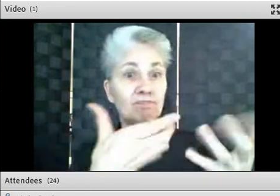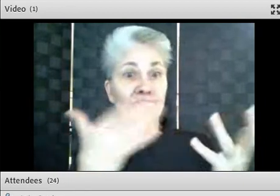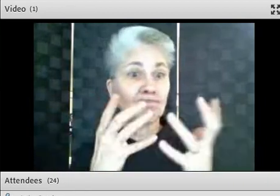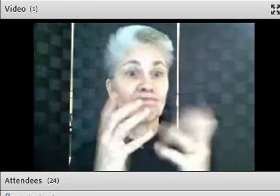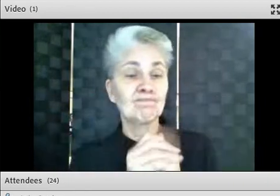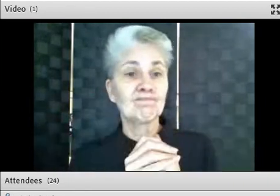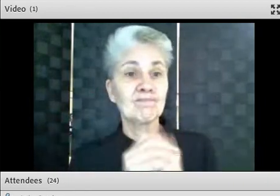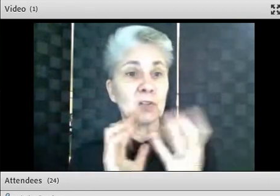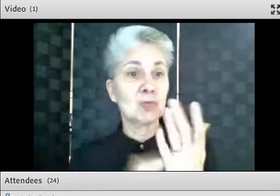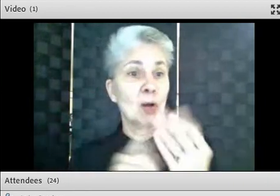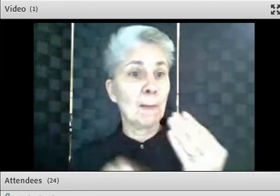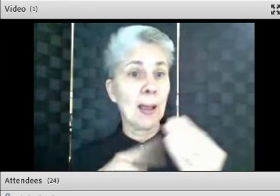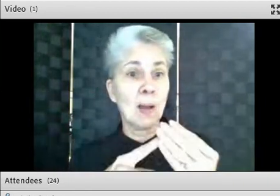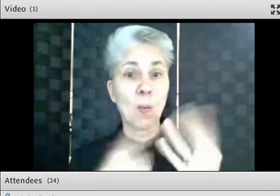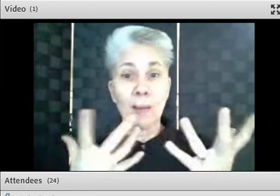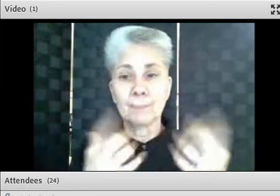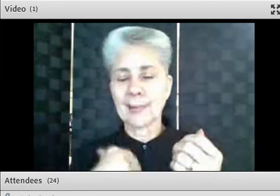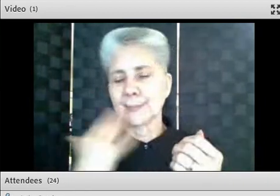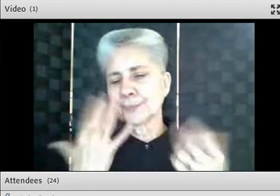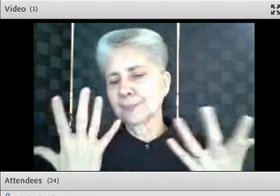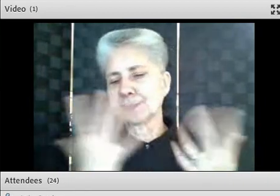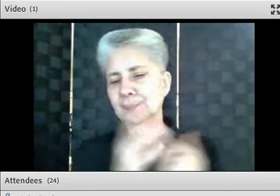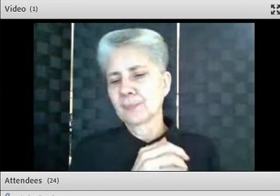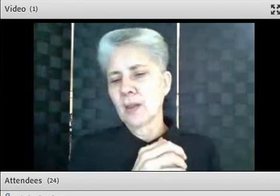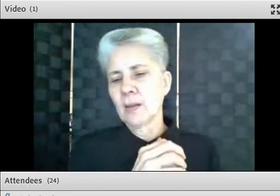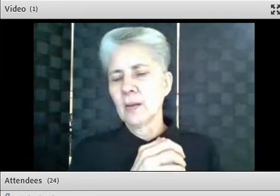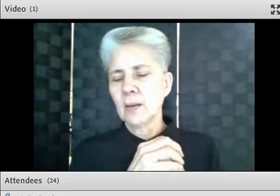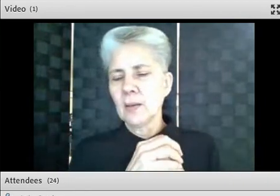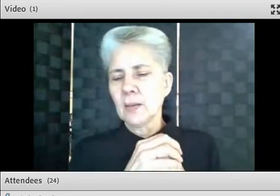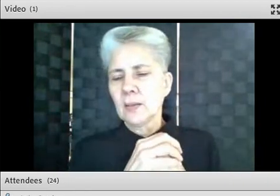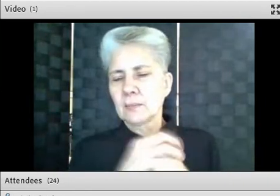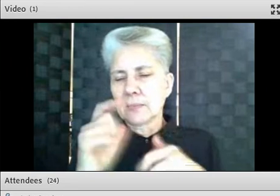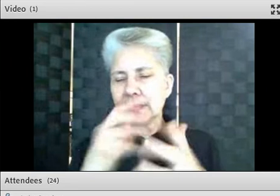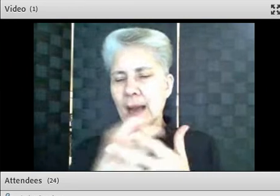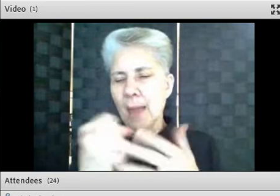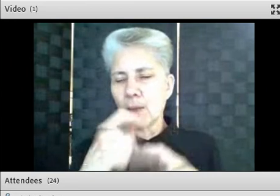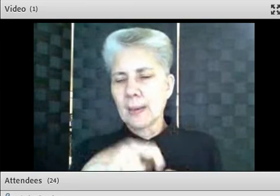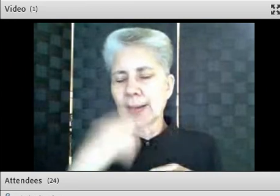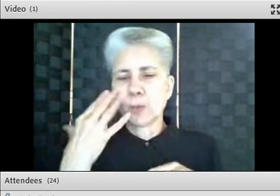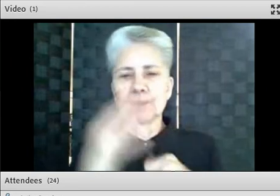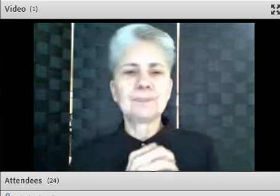Anything you want to talk about, I know we're kind of at time here.